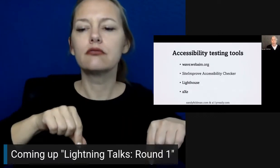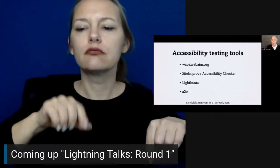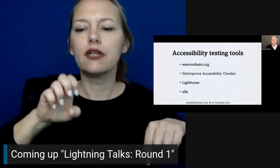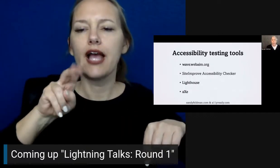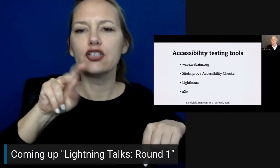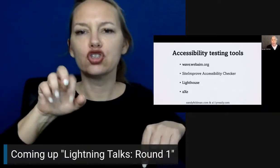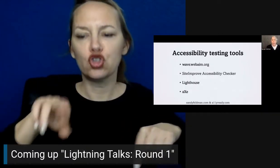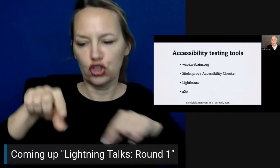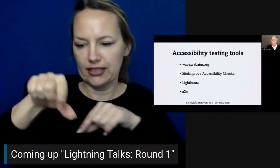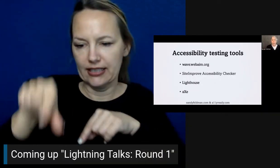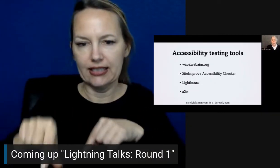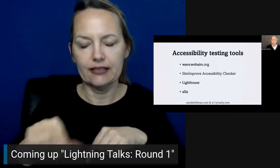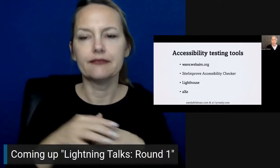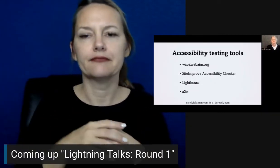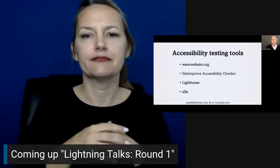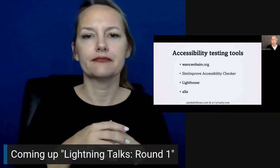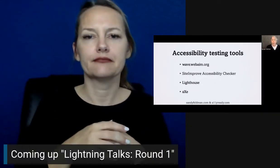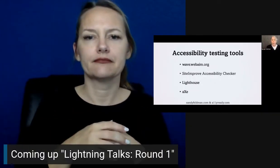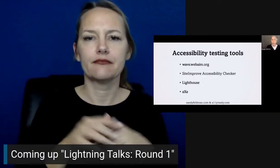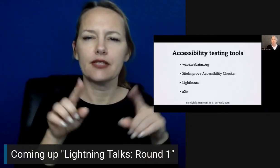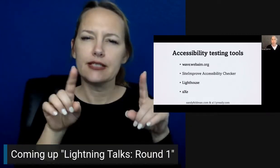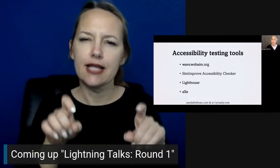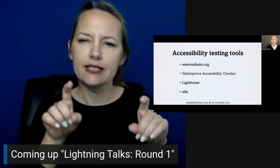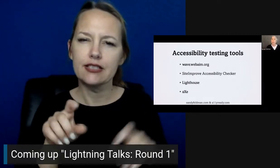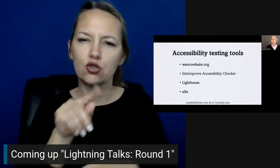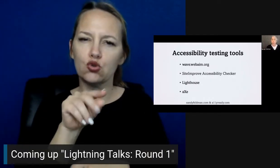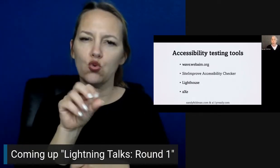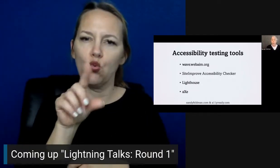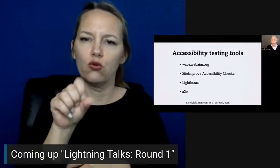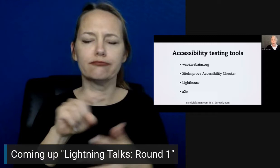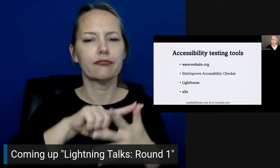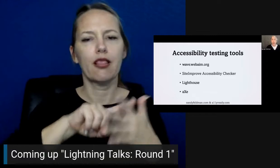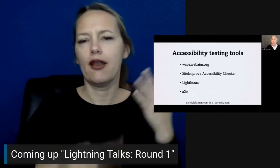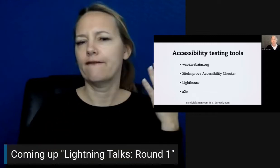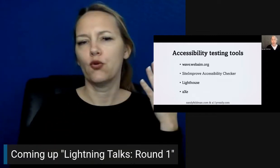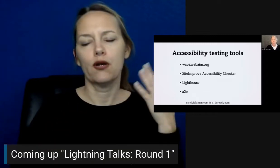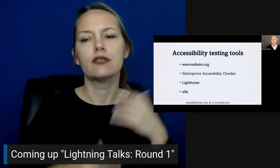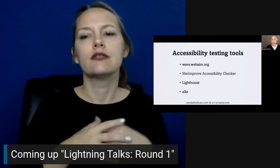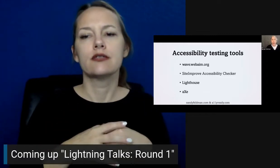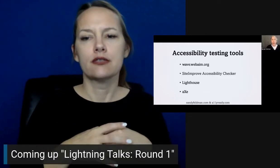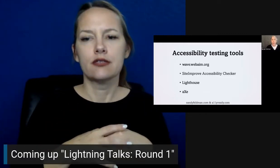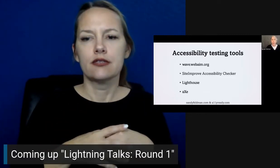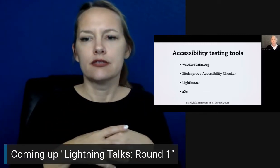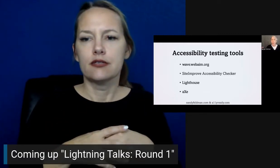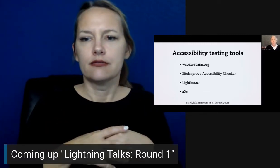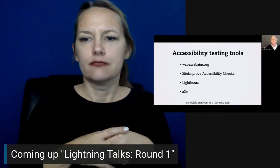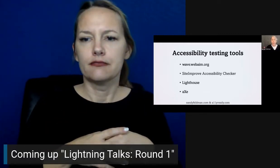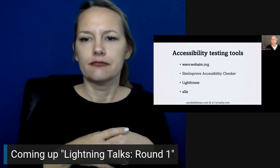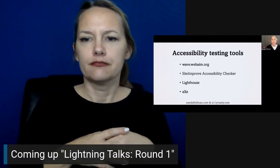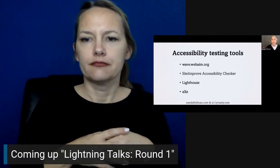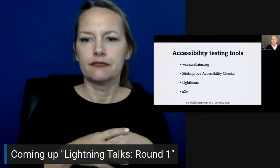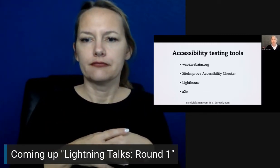The testing tools, there's a lot of them, a lot of different ones. And none of them is perfect.